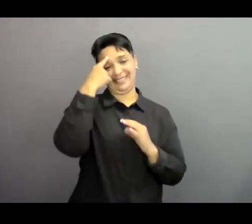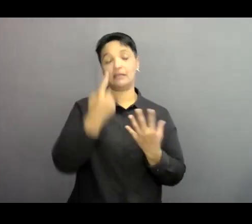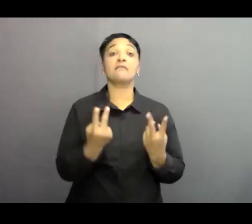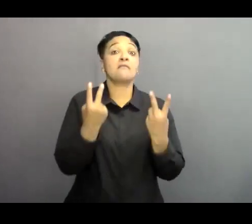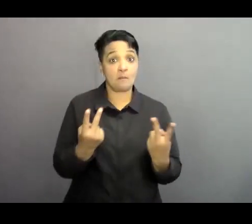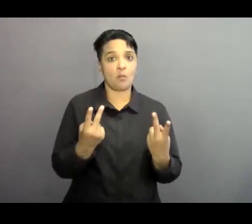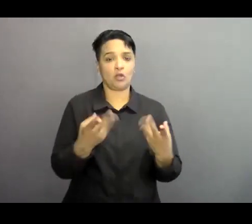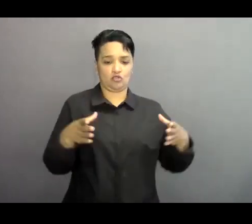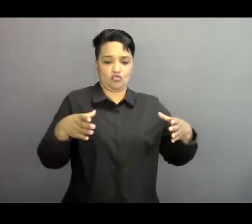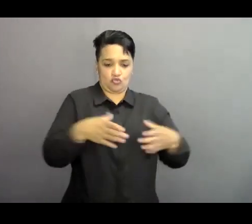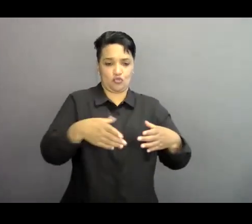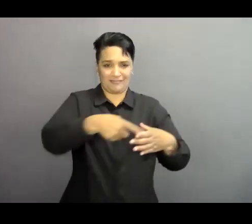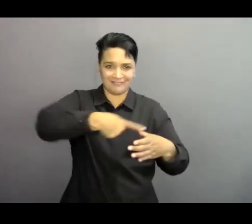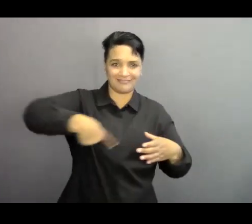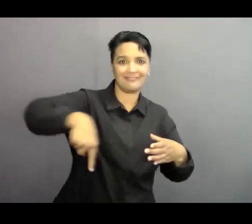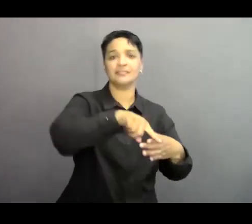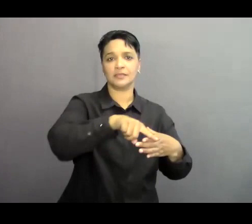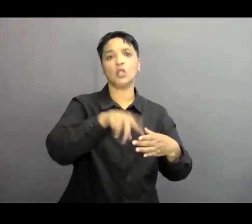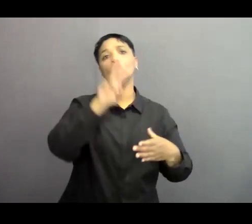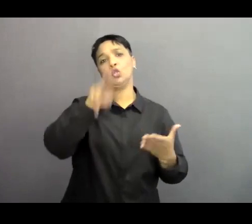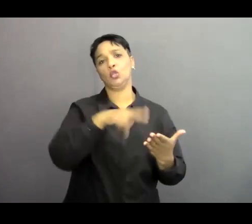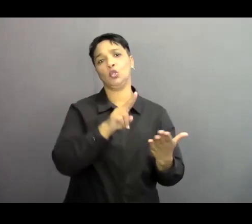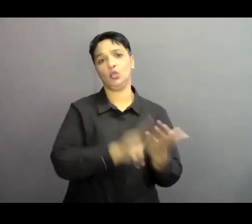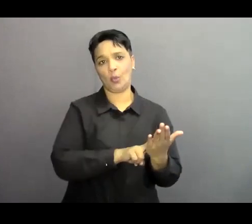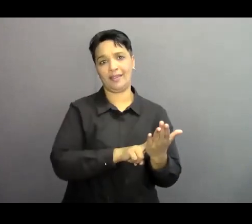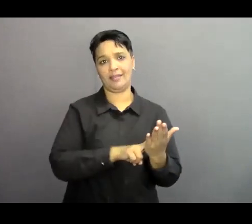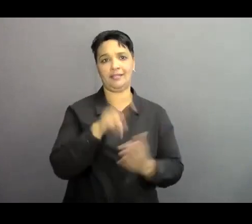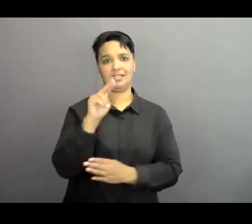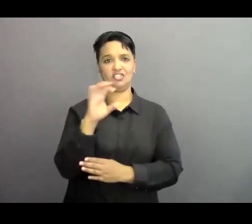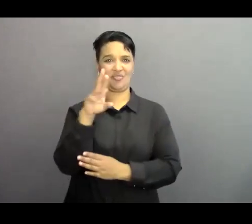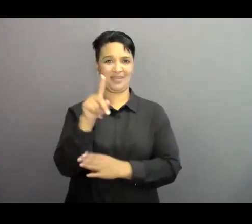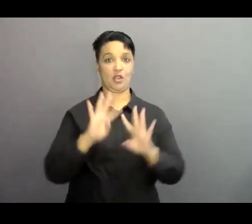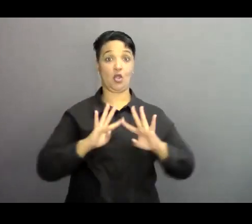most things, to stick with the UN committee on the rights of persons with disabilities, so I'm just